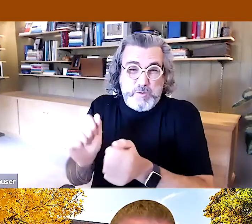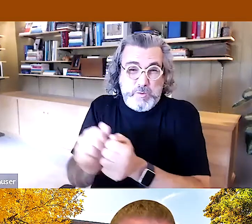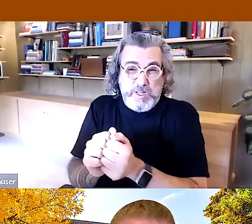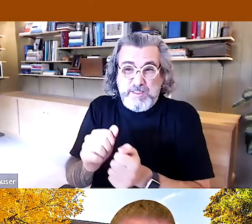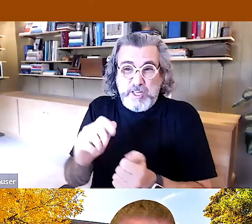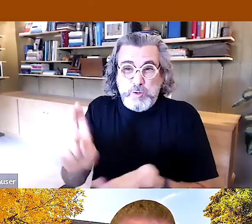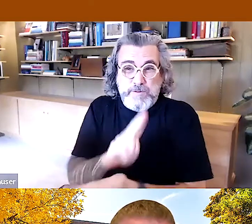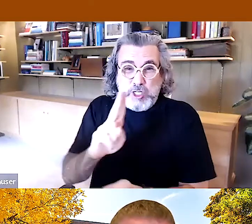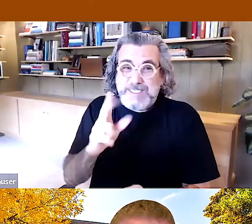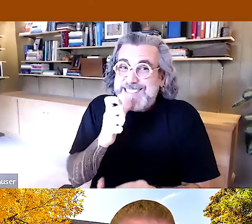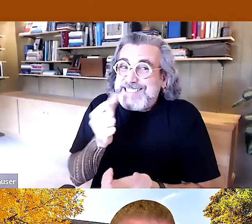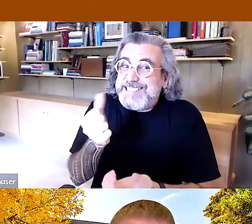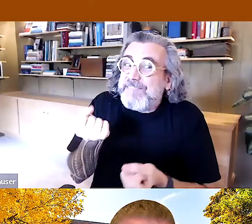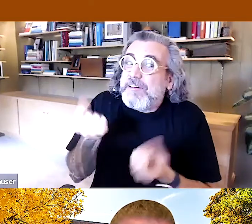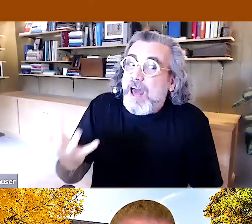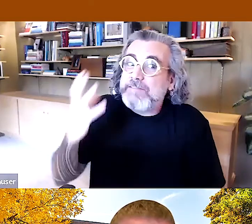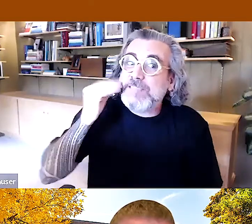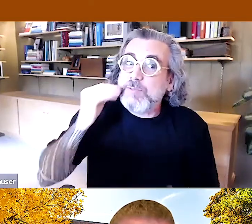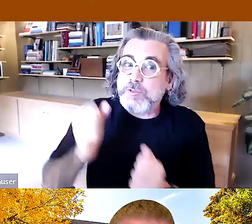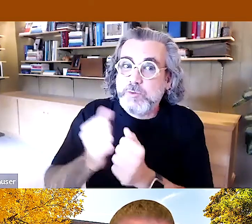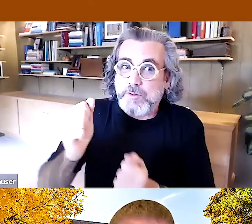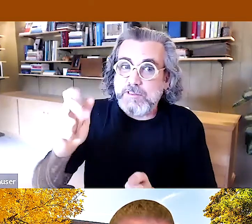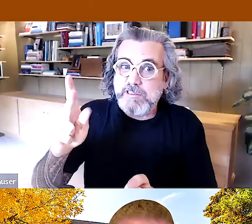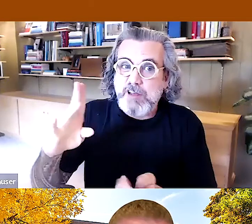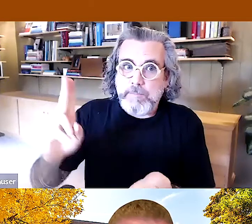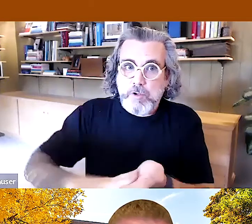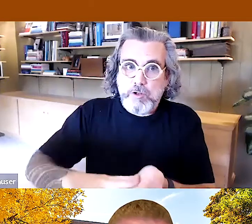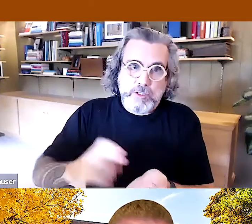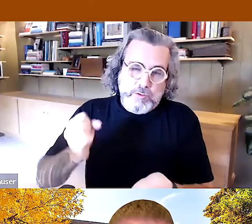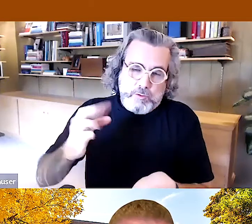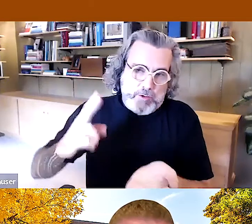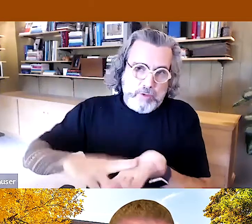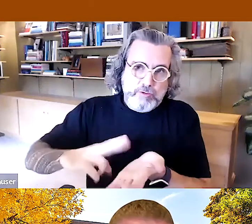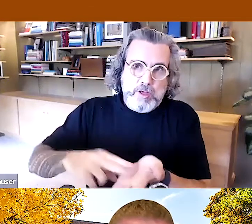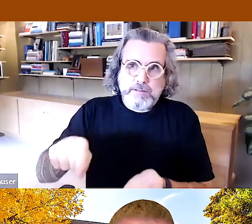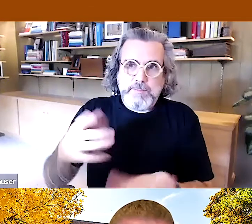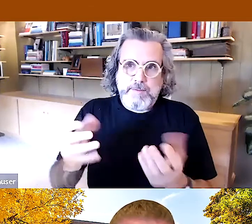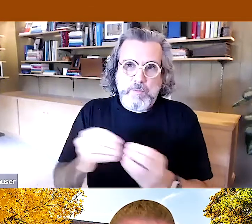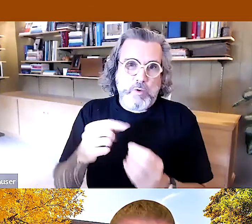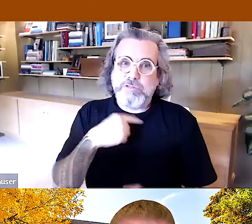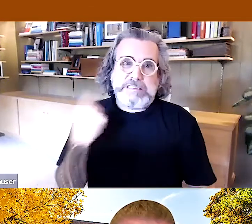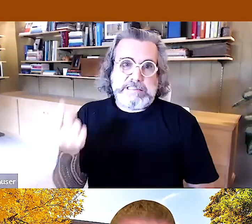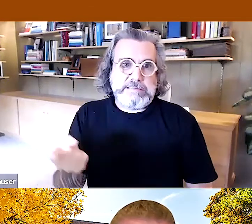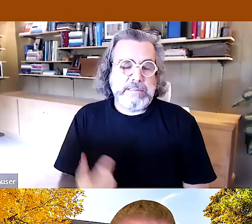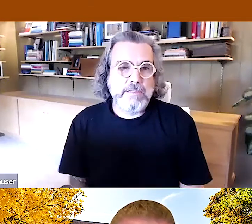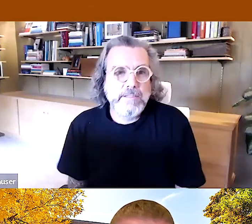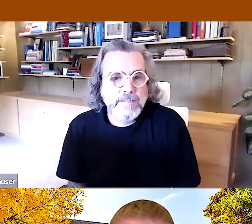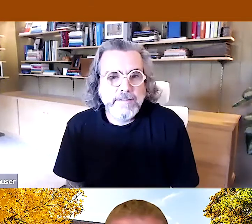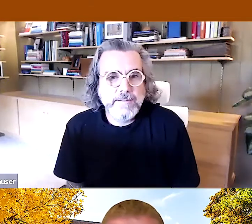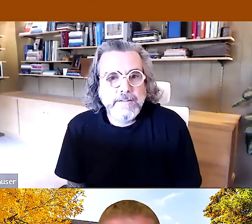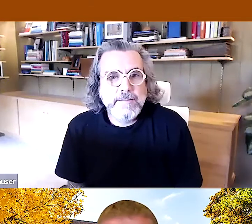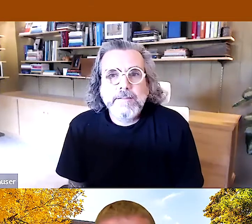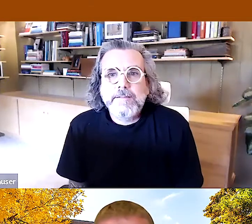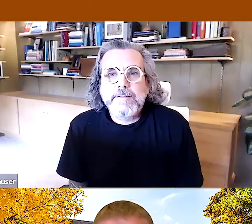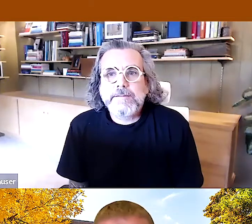I would suspect that if you were to do a subcontract with a university as the primary